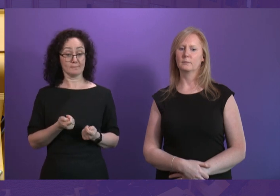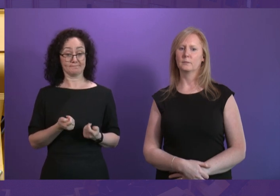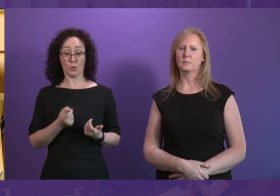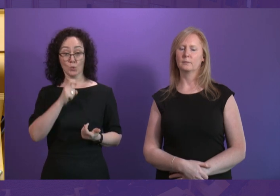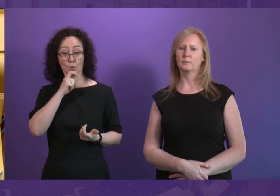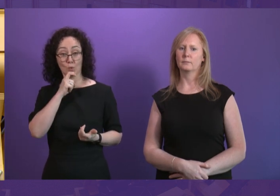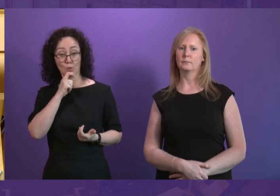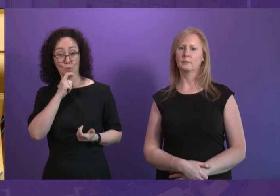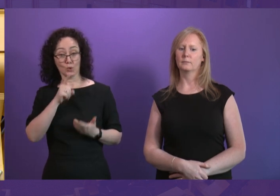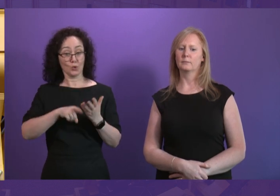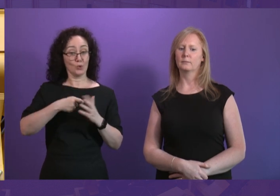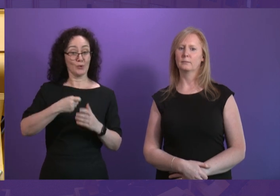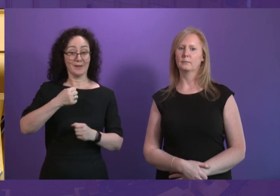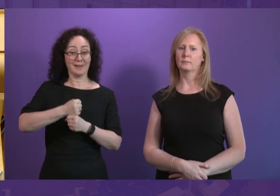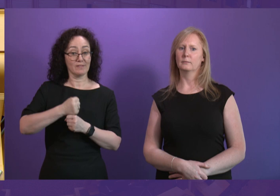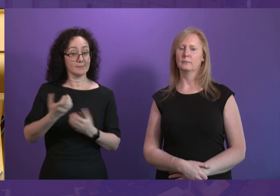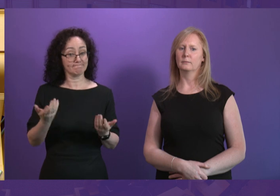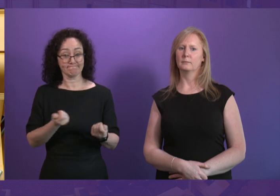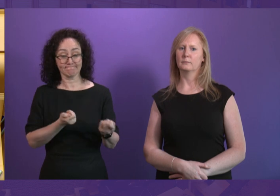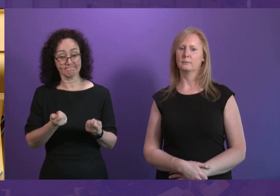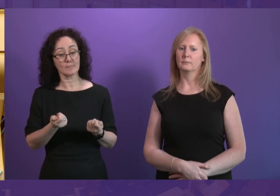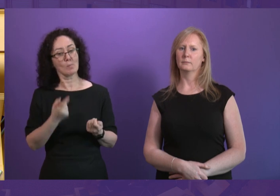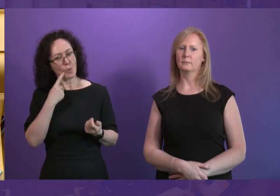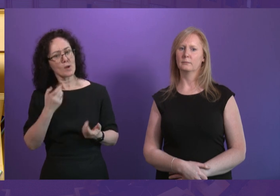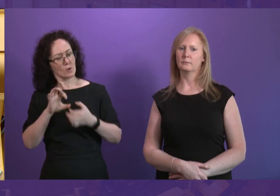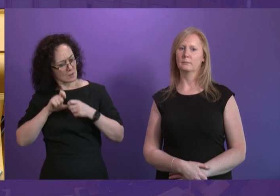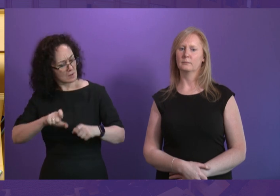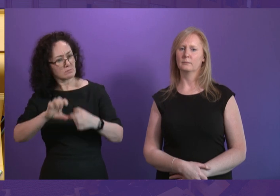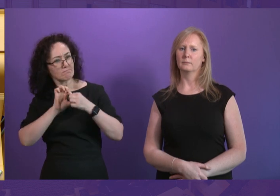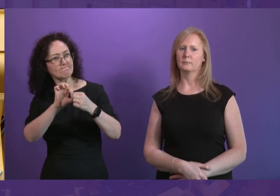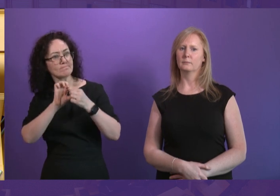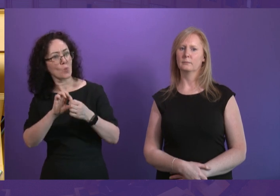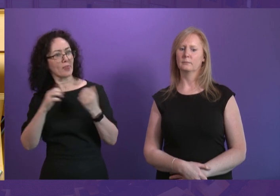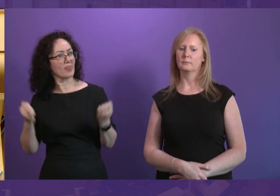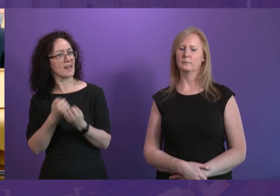over it. We will continue to engage with the energy companies to persuade and encourage